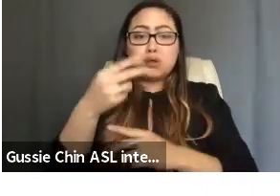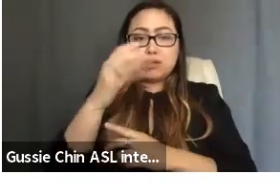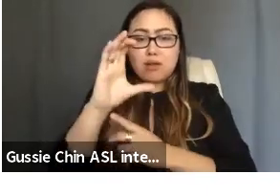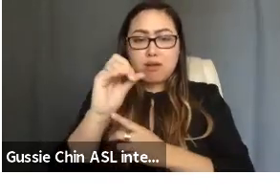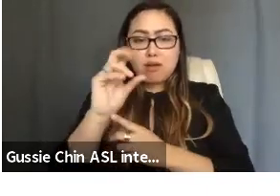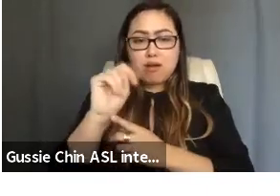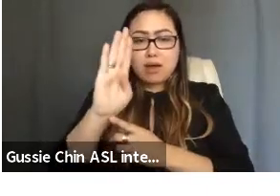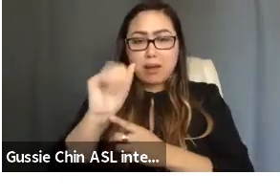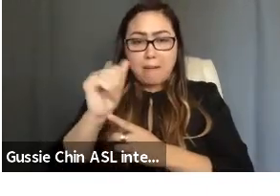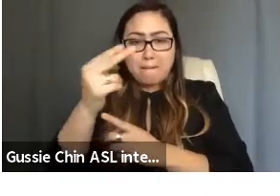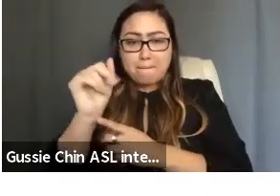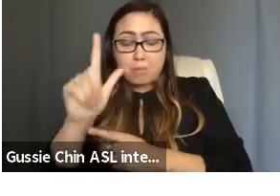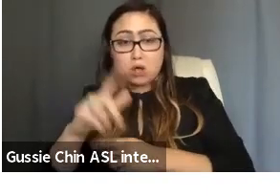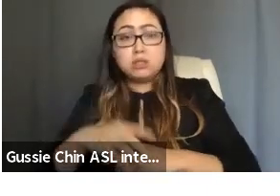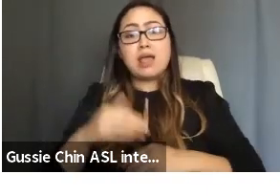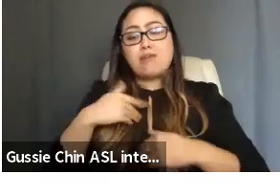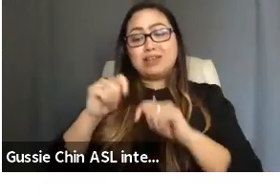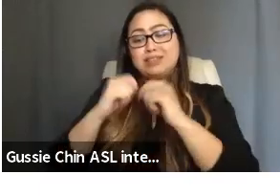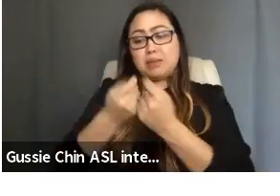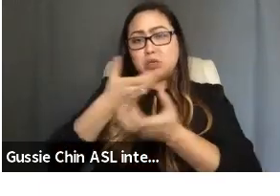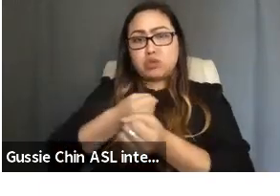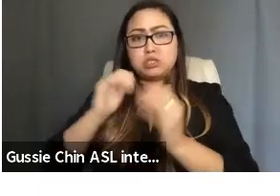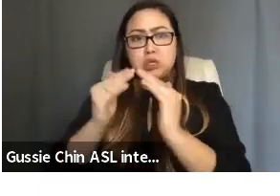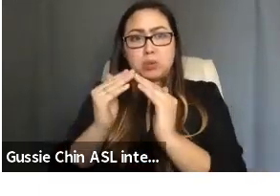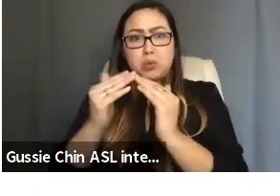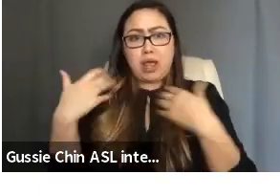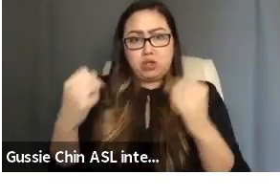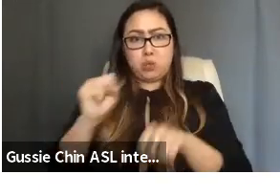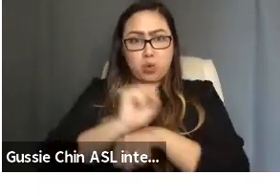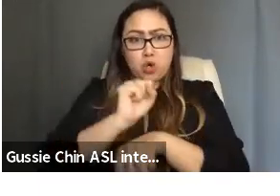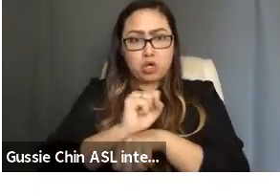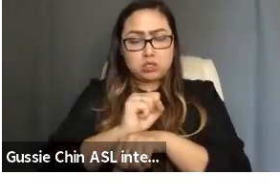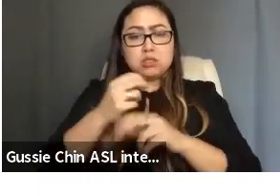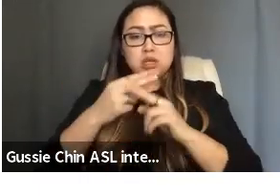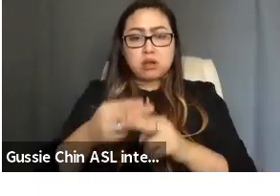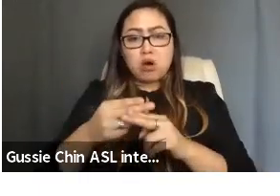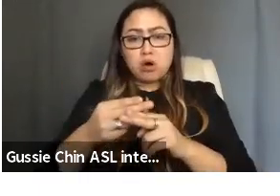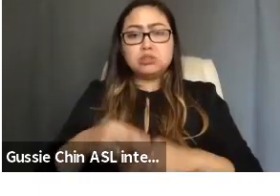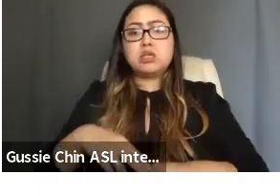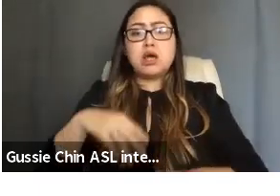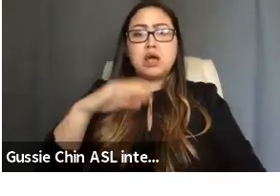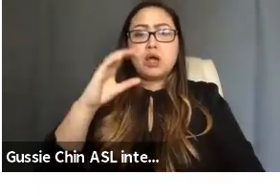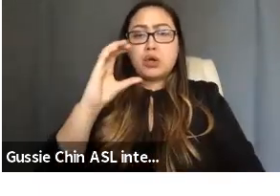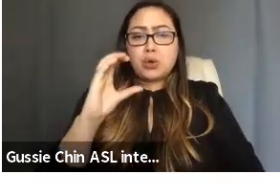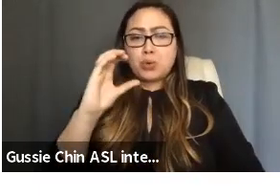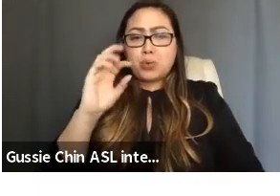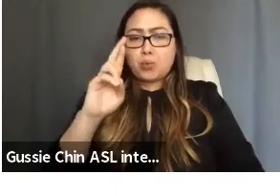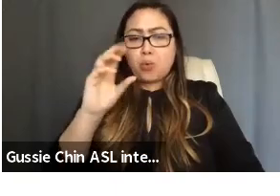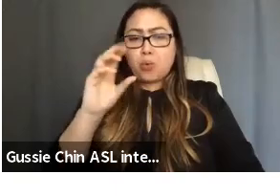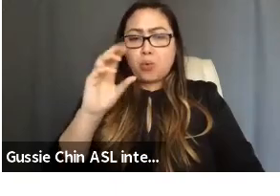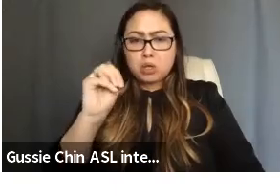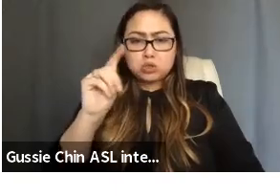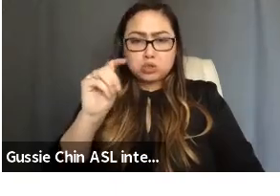team of trusted community health workers called promotoras that sprung up in the region. For those